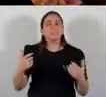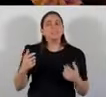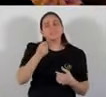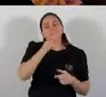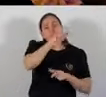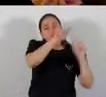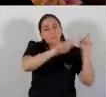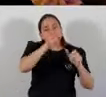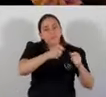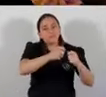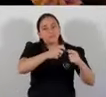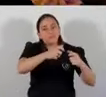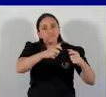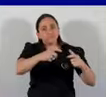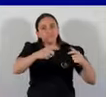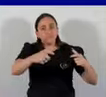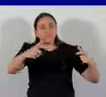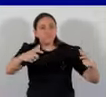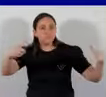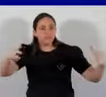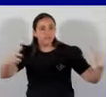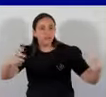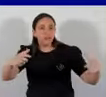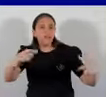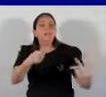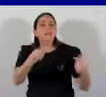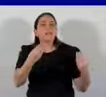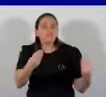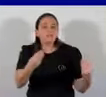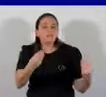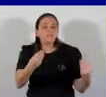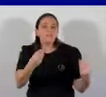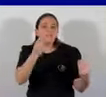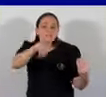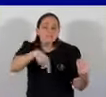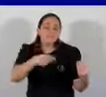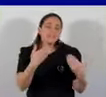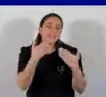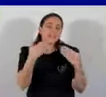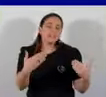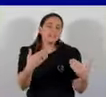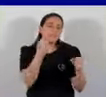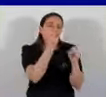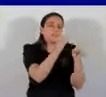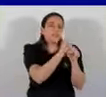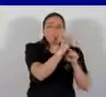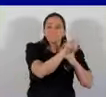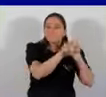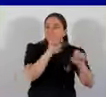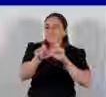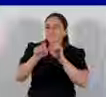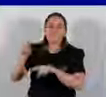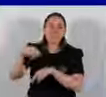Because when the population expands That facilitates the division of work